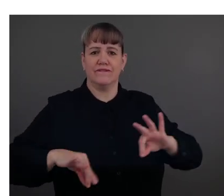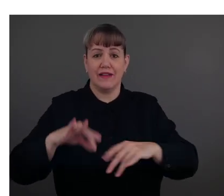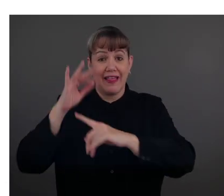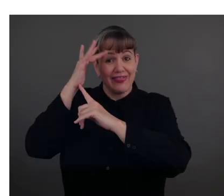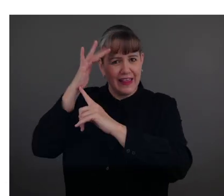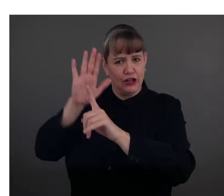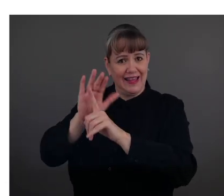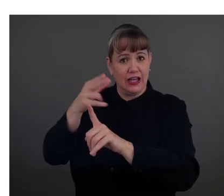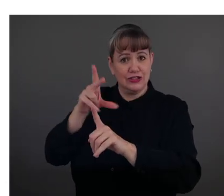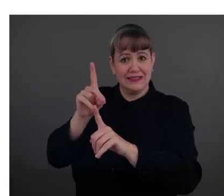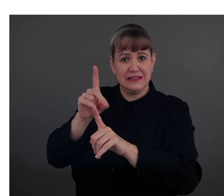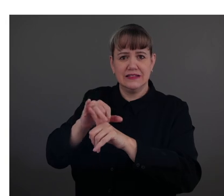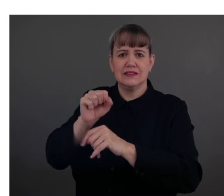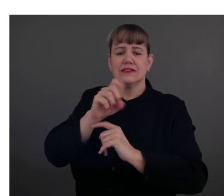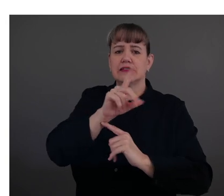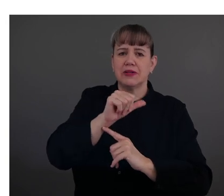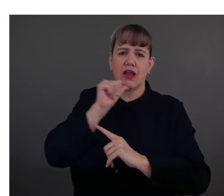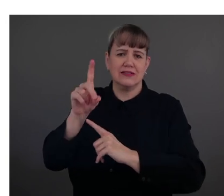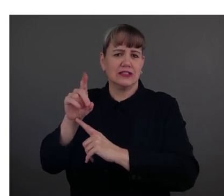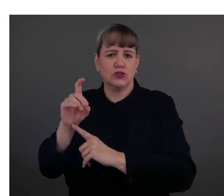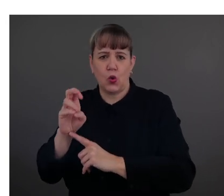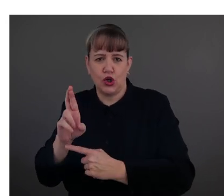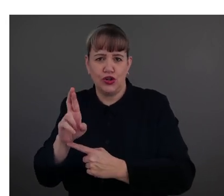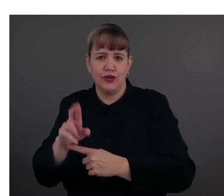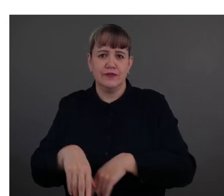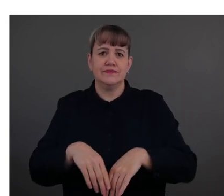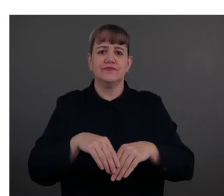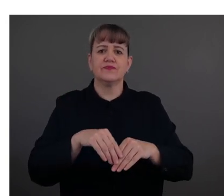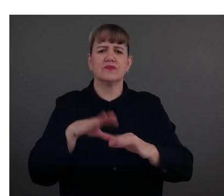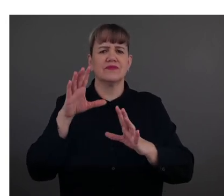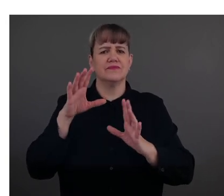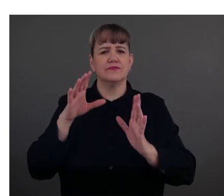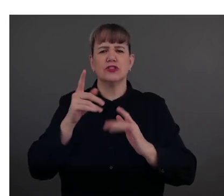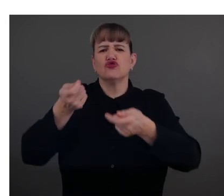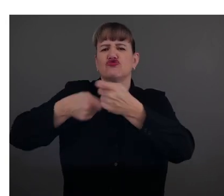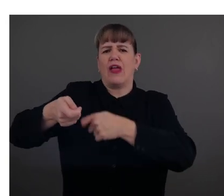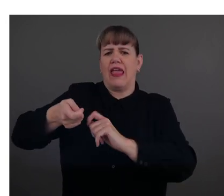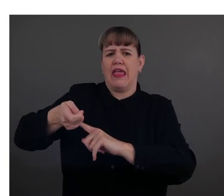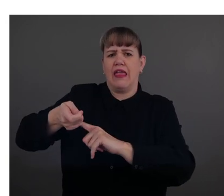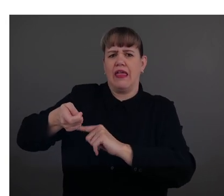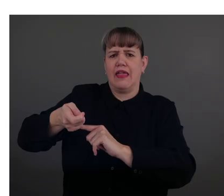that is ADHD. It's not a disability and it's not a disorder. In fact, a lot of other countries have positive names for this trait. And that's what it is. It is just a trait. They call it V.A.S.T.